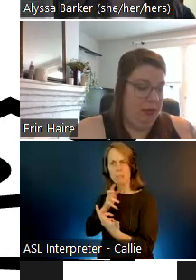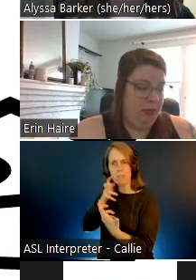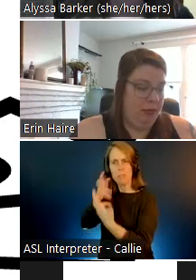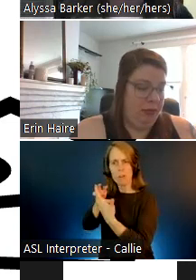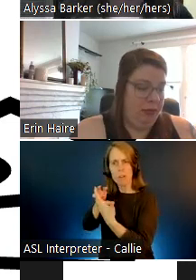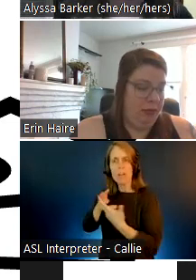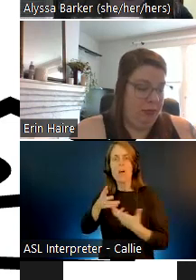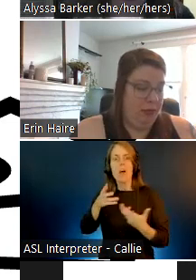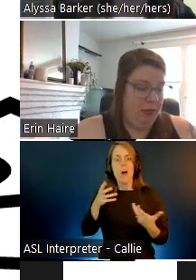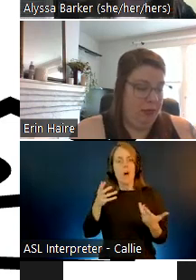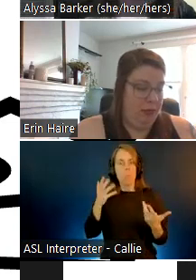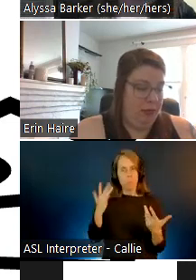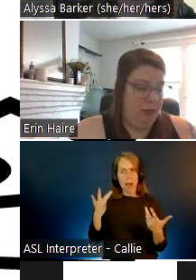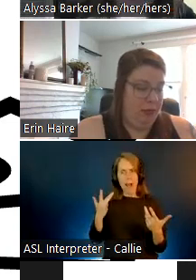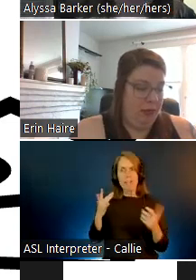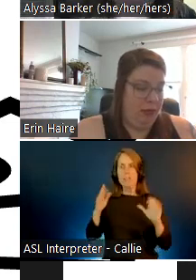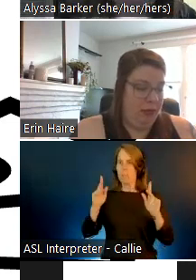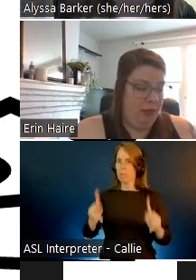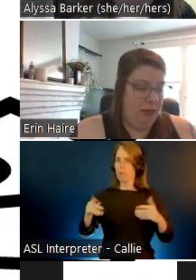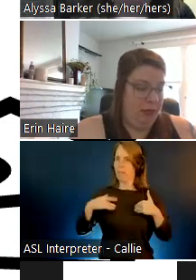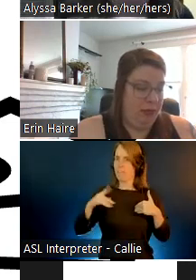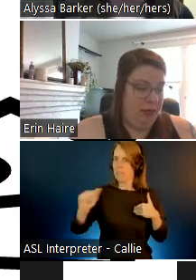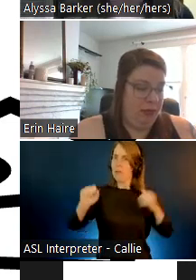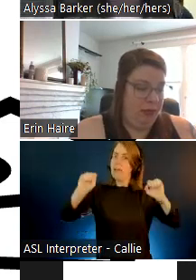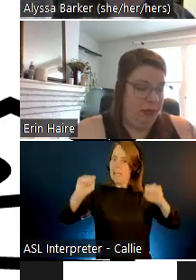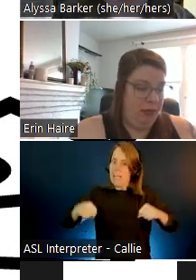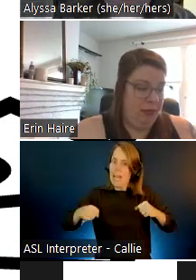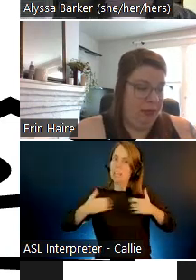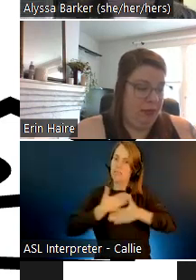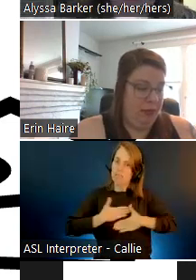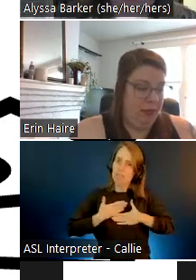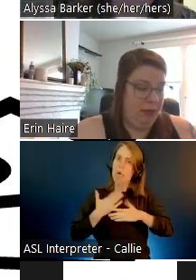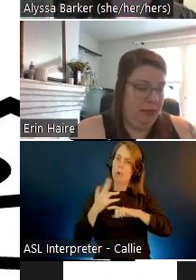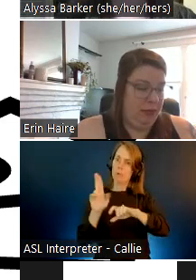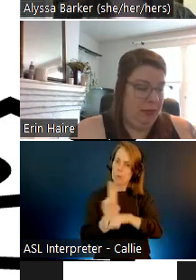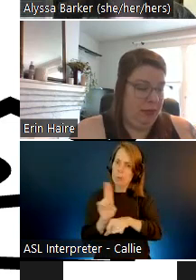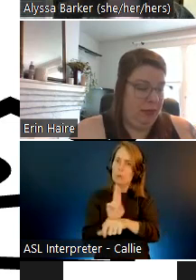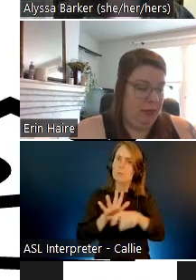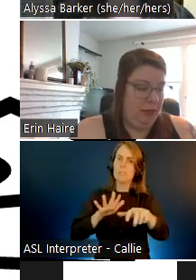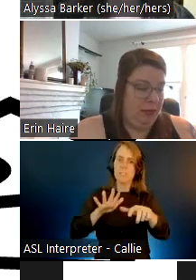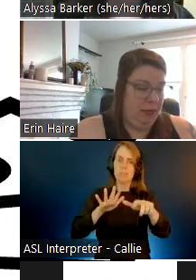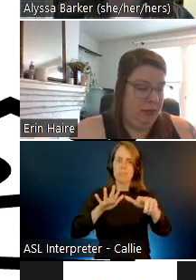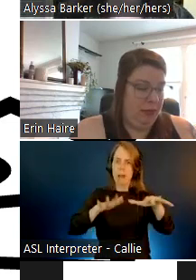so a couple of things about that first of all um the term reasonable accommodations